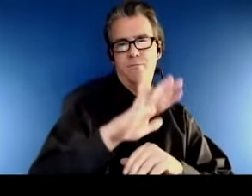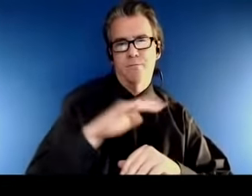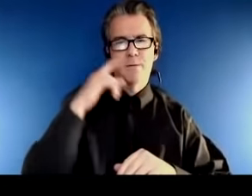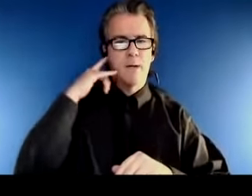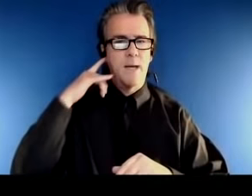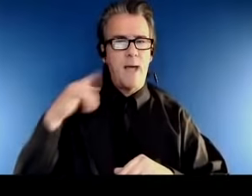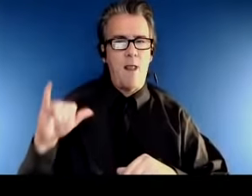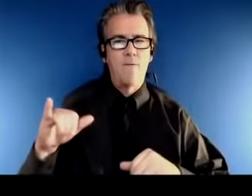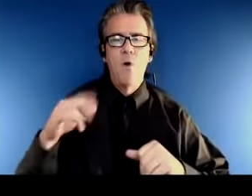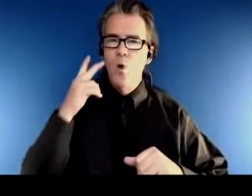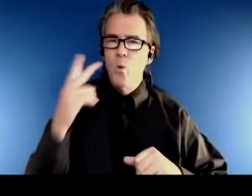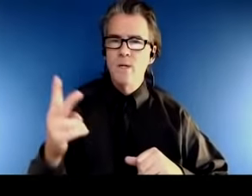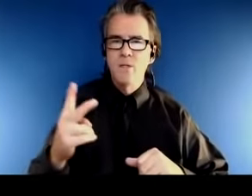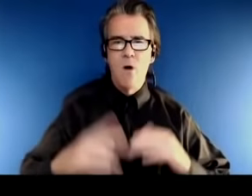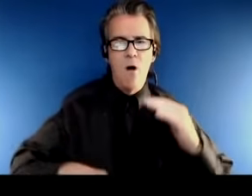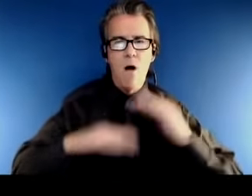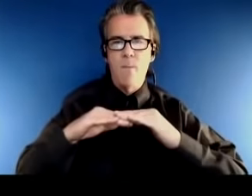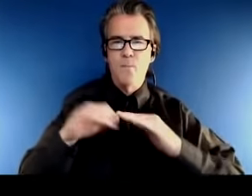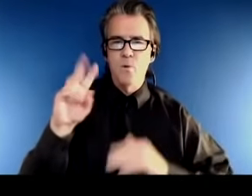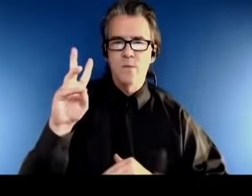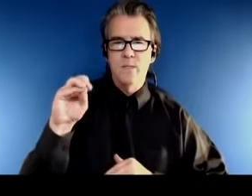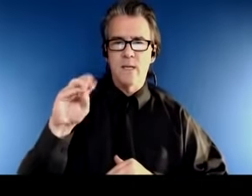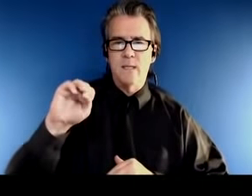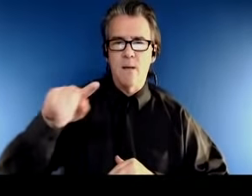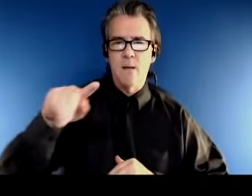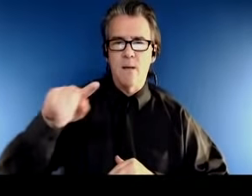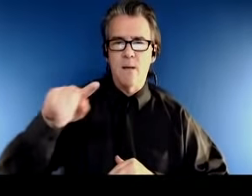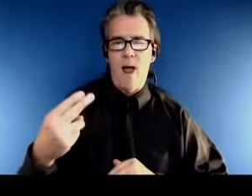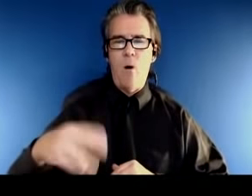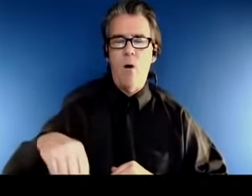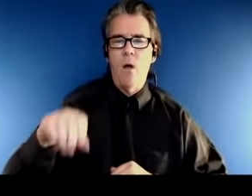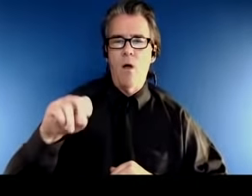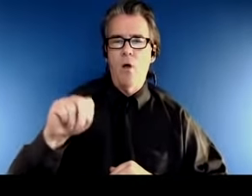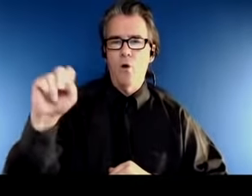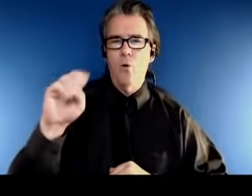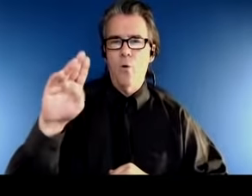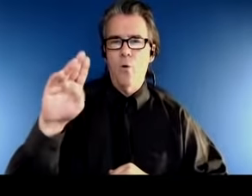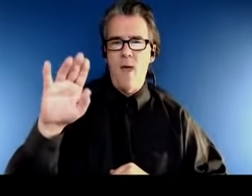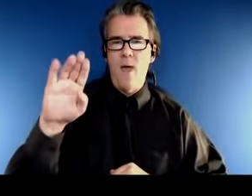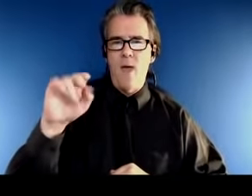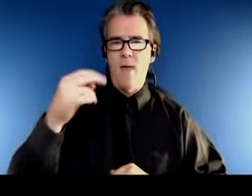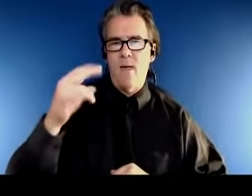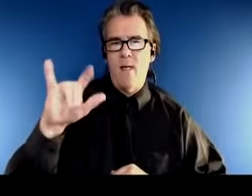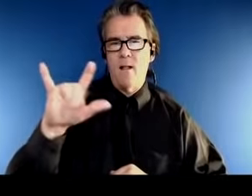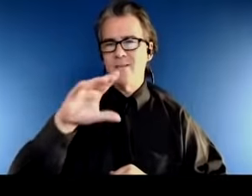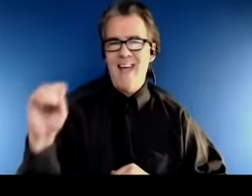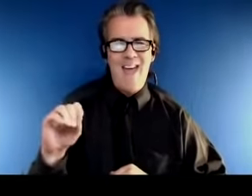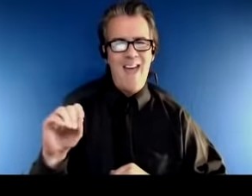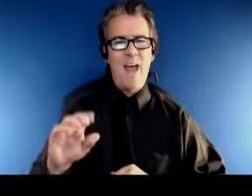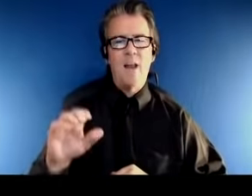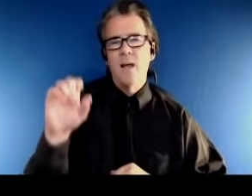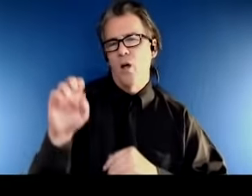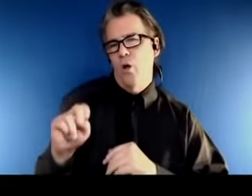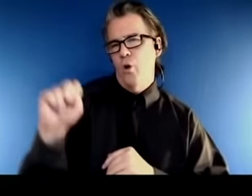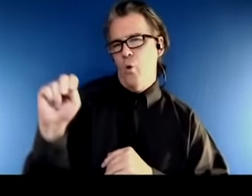JD, are you with us? Lindsay, can you hear me? I can. Hi, JD. Can you hear me? I can. Hi, hi, sorry.